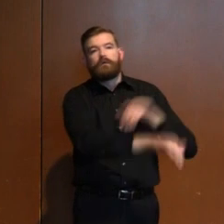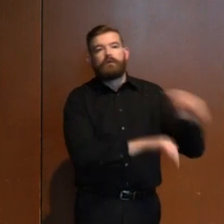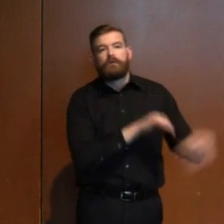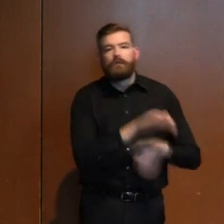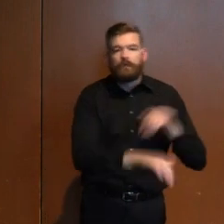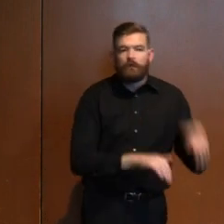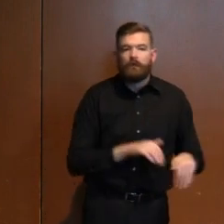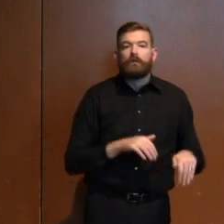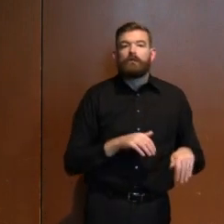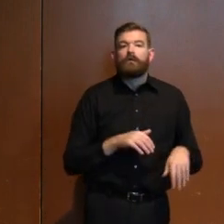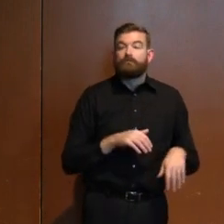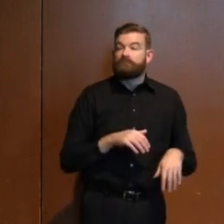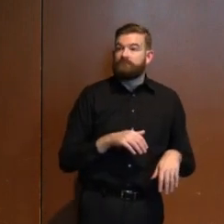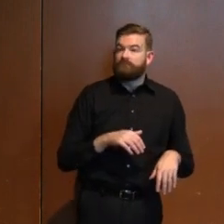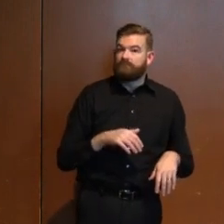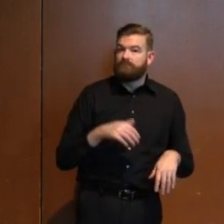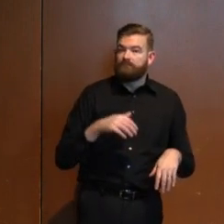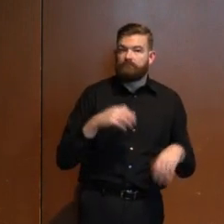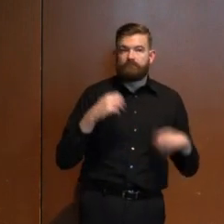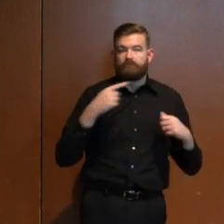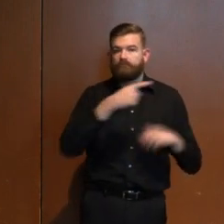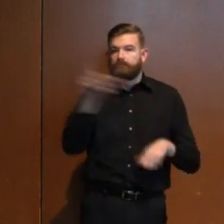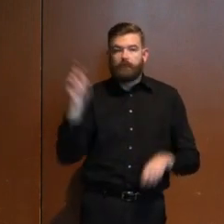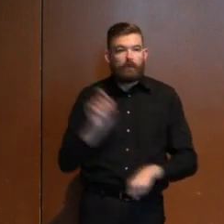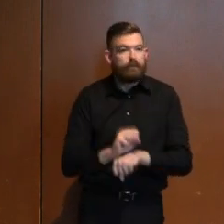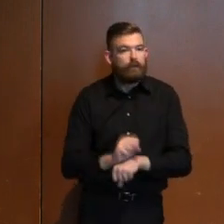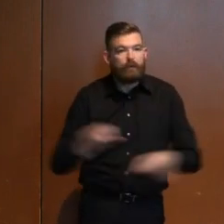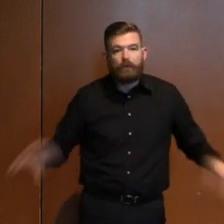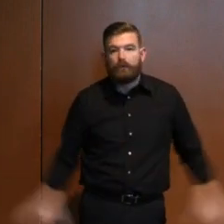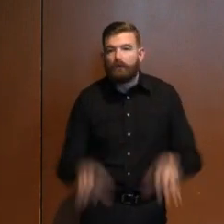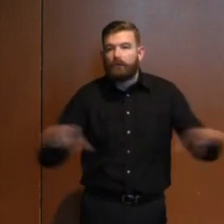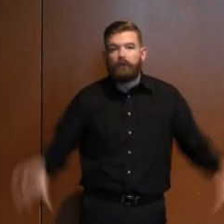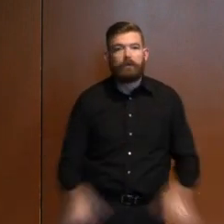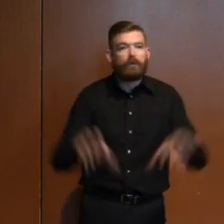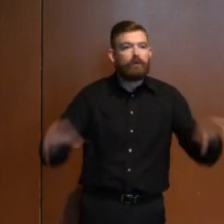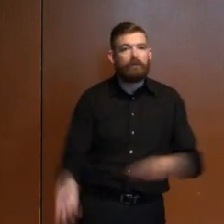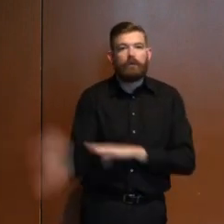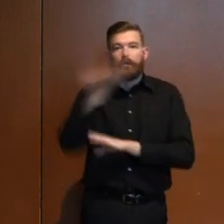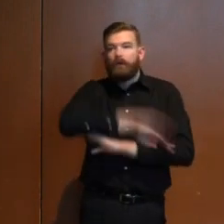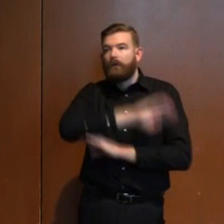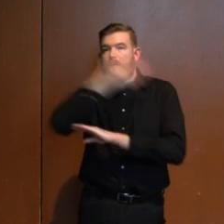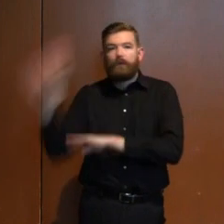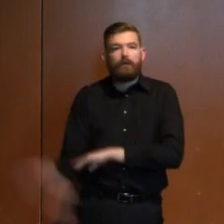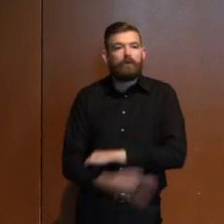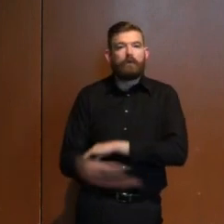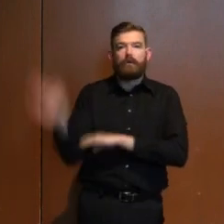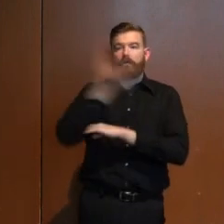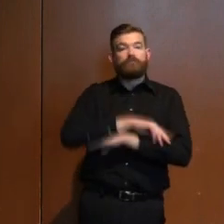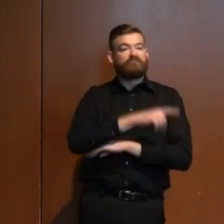ARE AT THE FRONT END OF THIS. THEY ARE IN THEIR OWN RIGHT FIRST RESPONDERS. AND THEY'RE IN THERE HEROICALLY